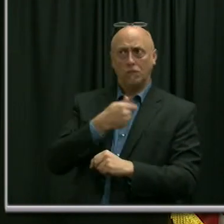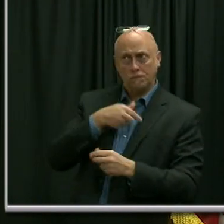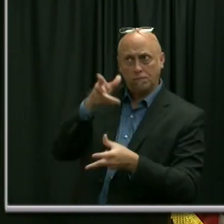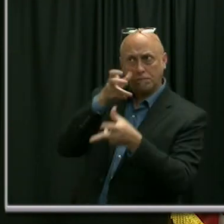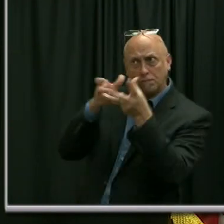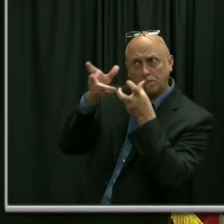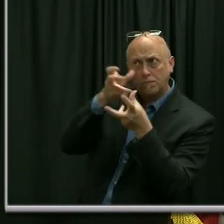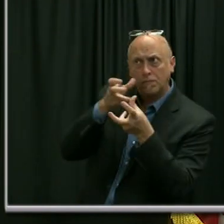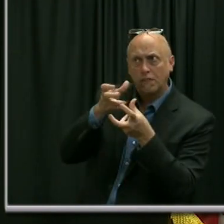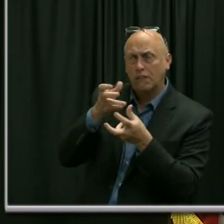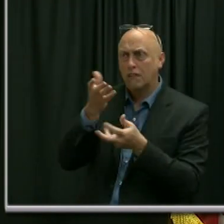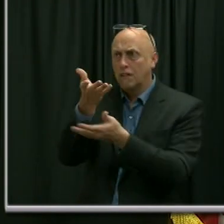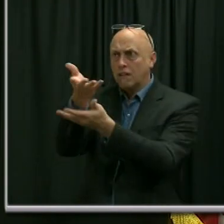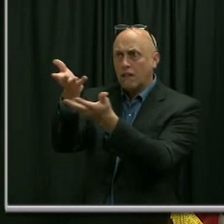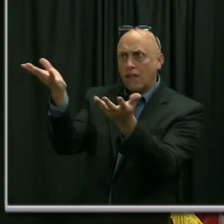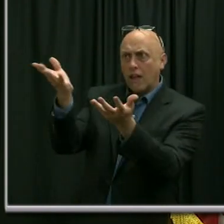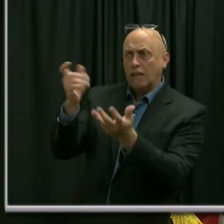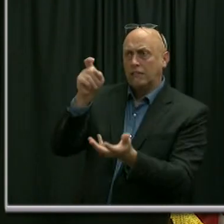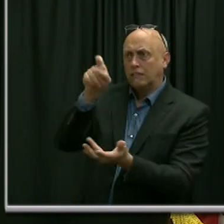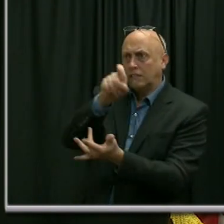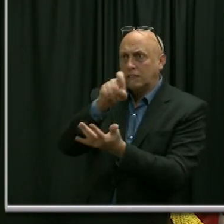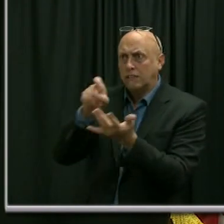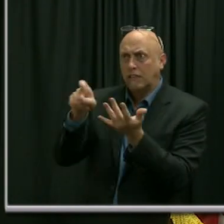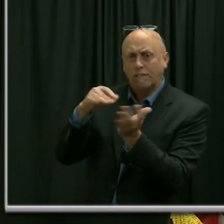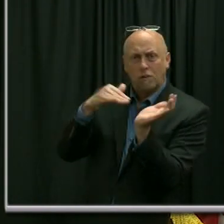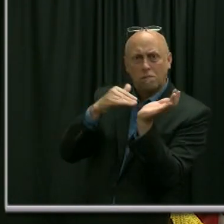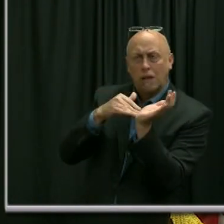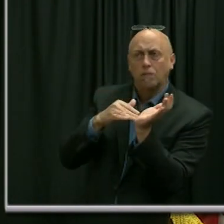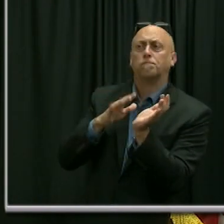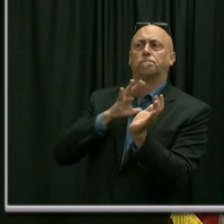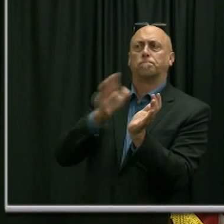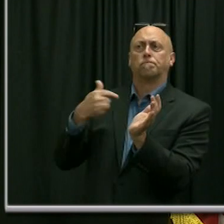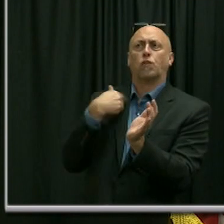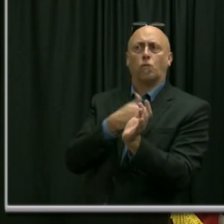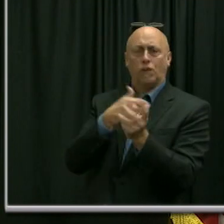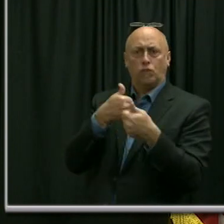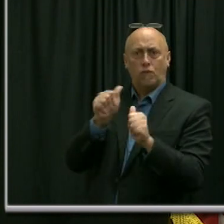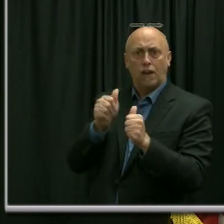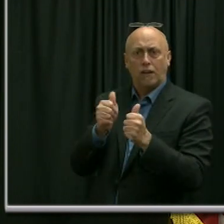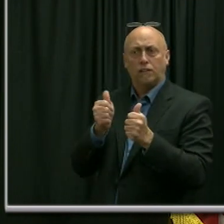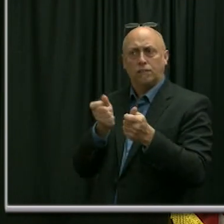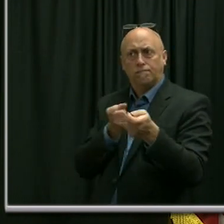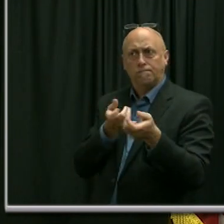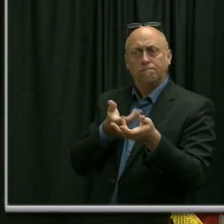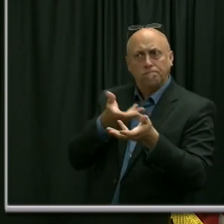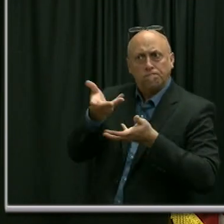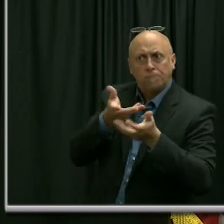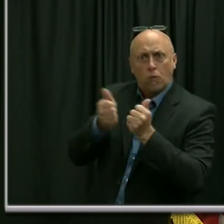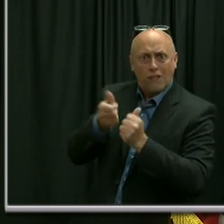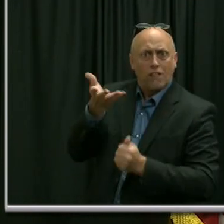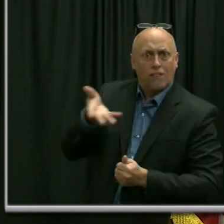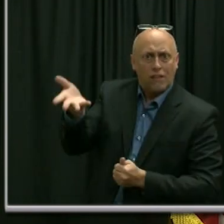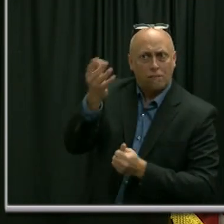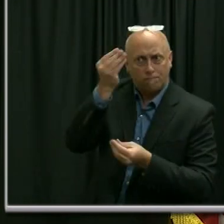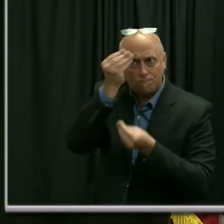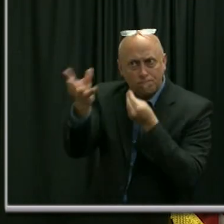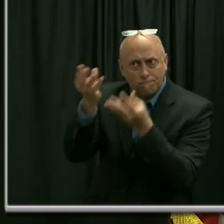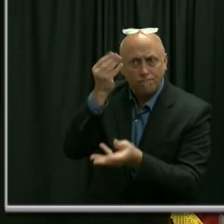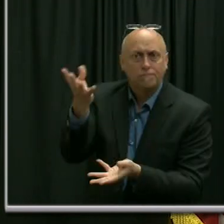WE ARE ACTING AND RESPONDING TO ADVICE AND REQUESTS FROM OUR HEALTH CARE SYSTEMS AND I'D